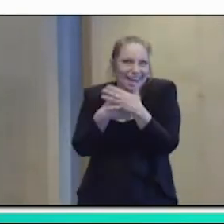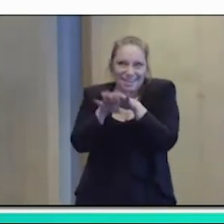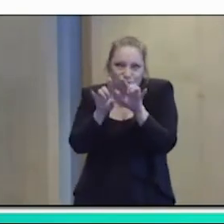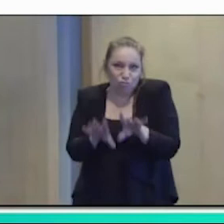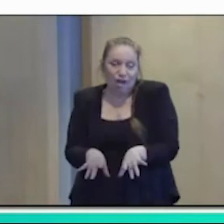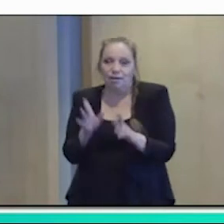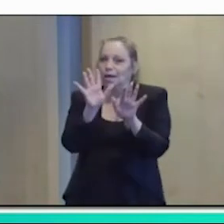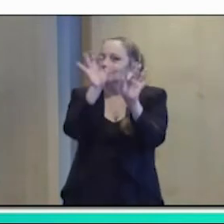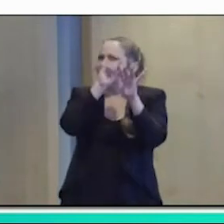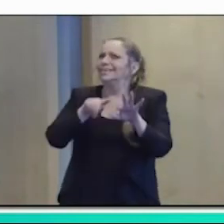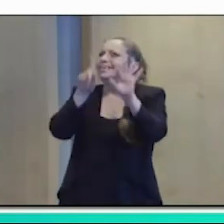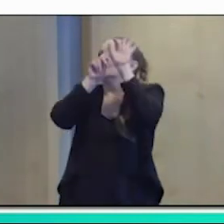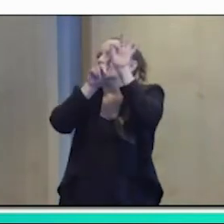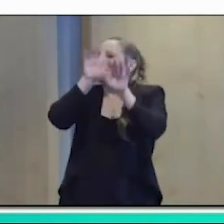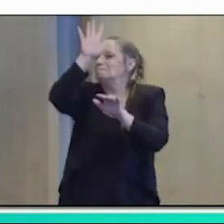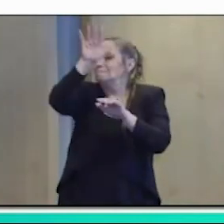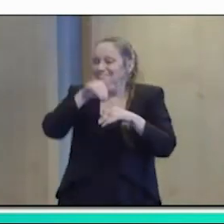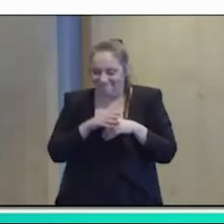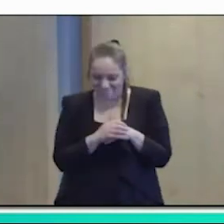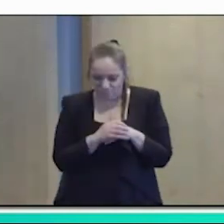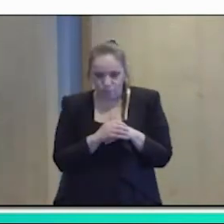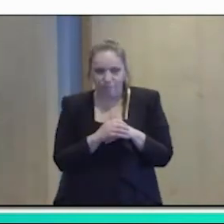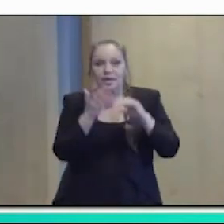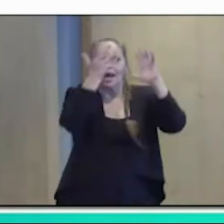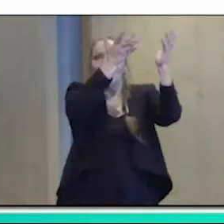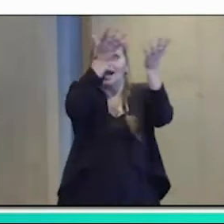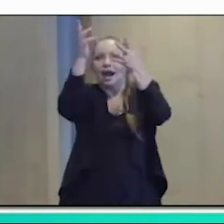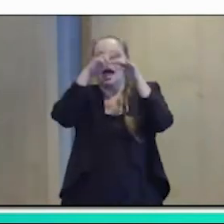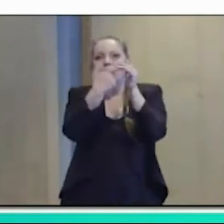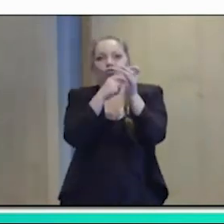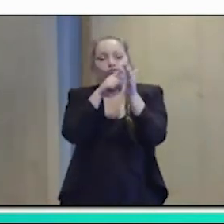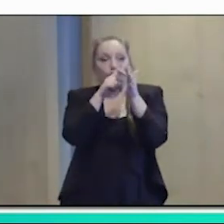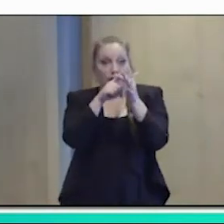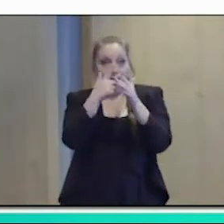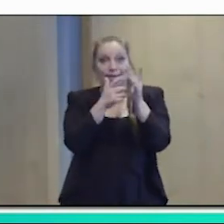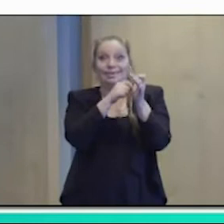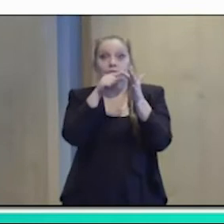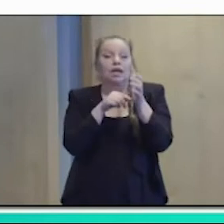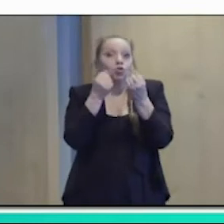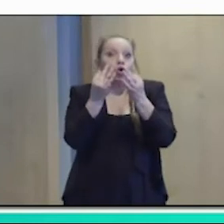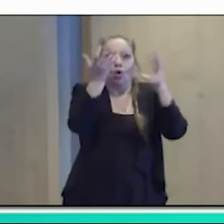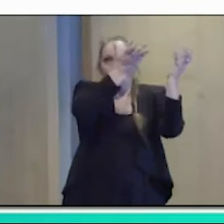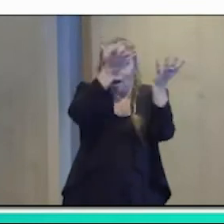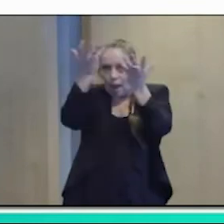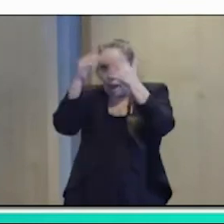Queensland, cloud free what you might expect with no clouds or no aerosol whereas the lower